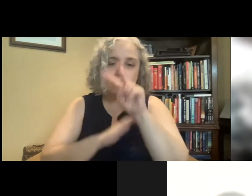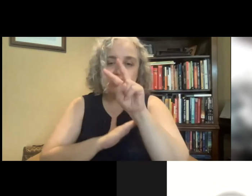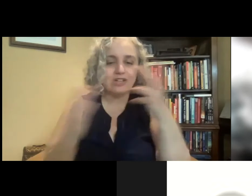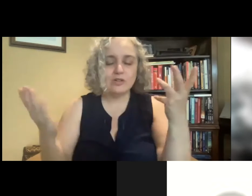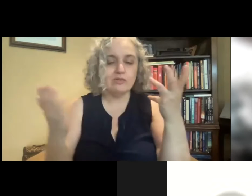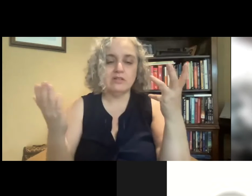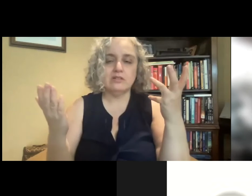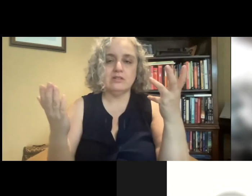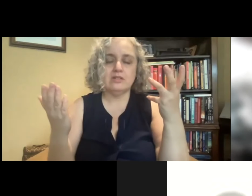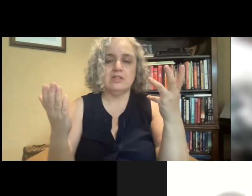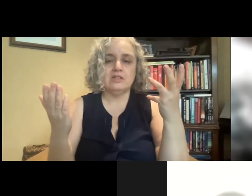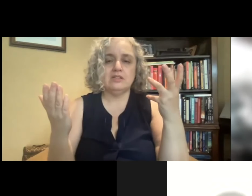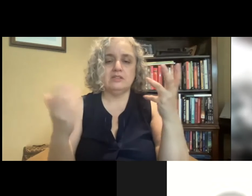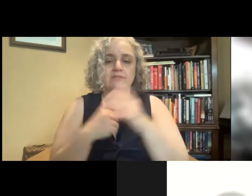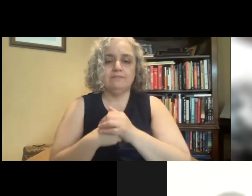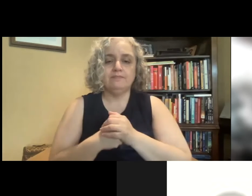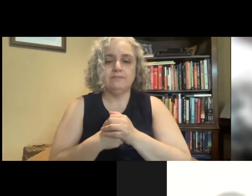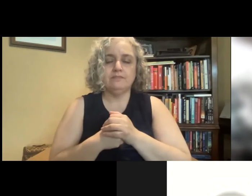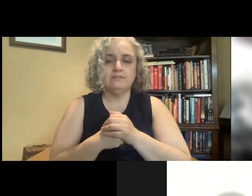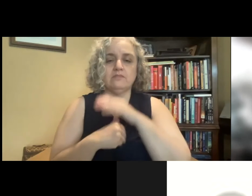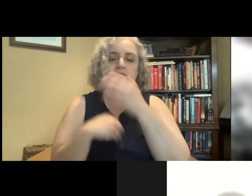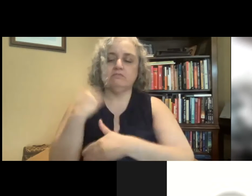going to do throughout the project timeline,